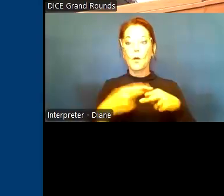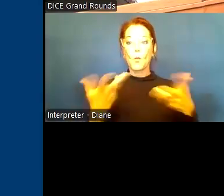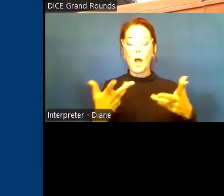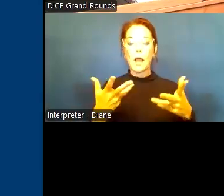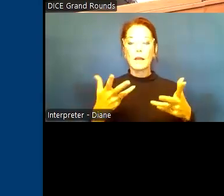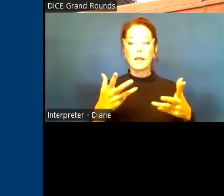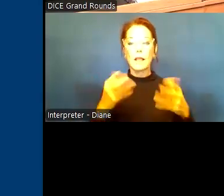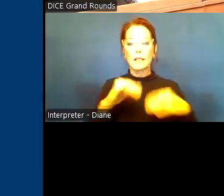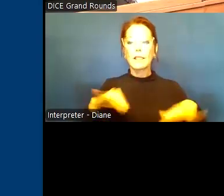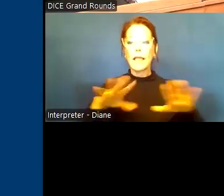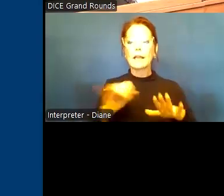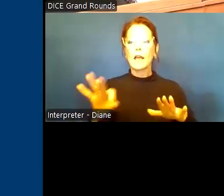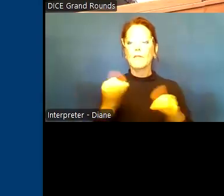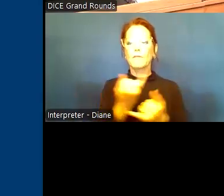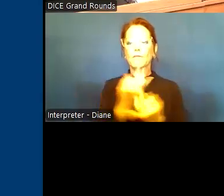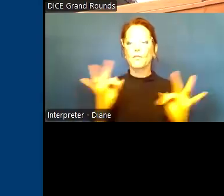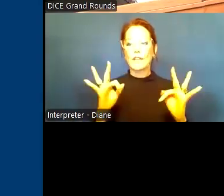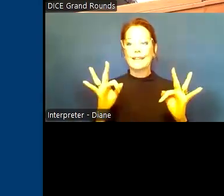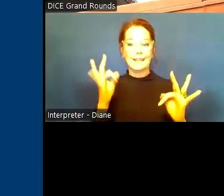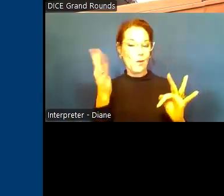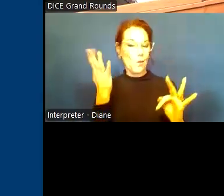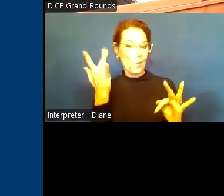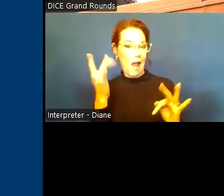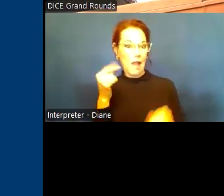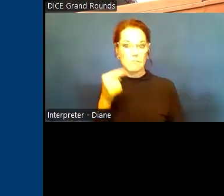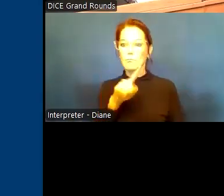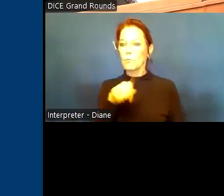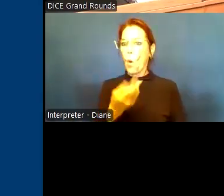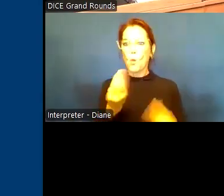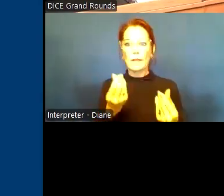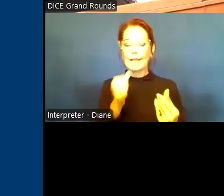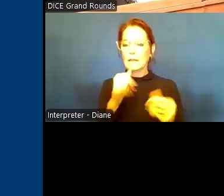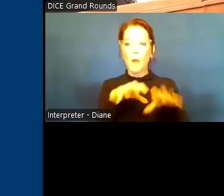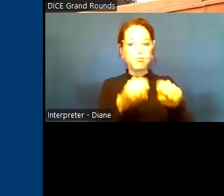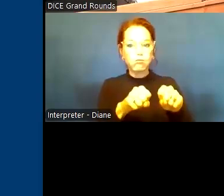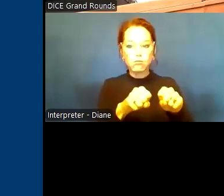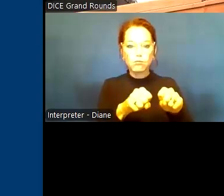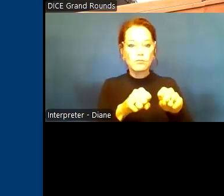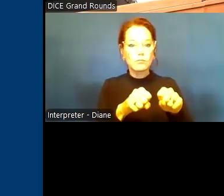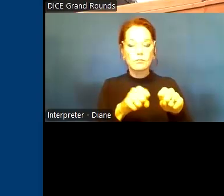country in Southeast Asia that was not colonized by any European country and at the time when the